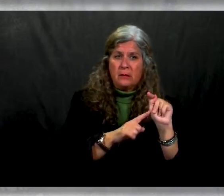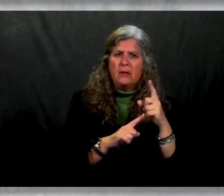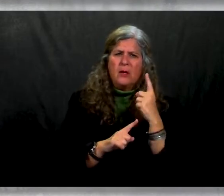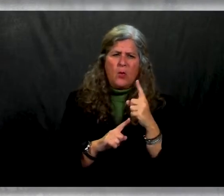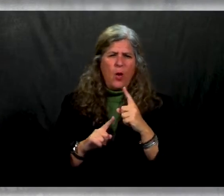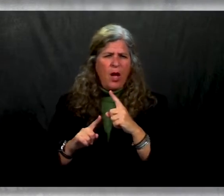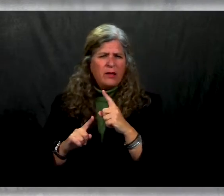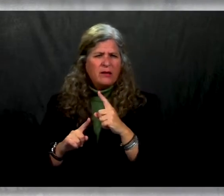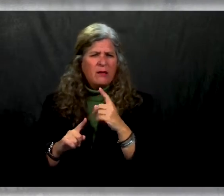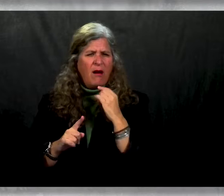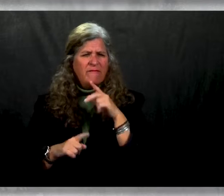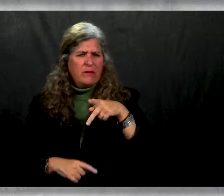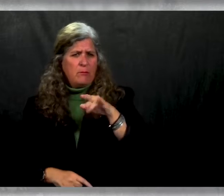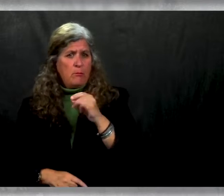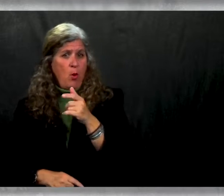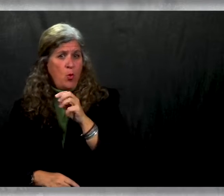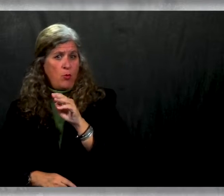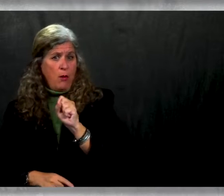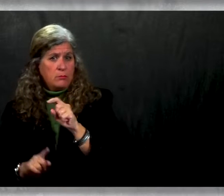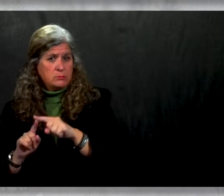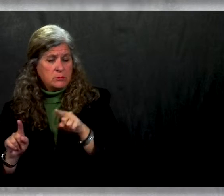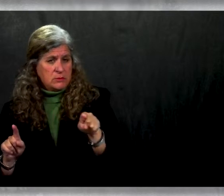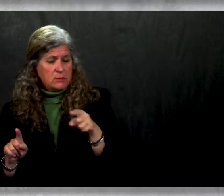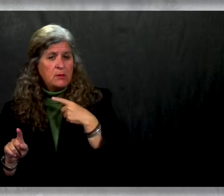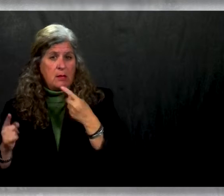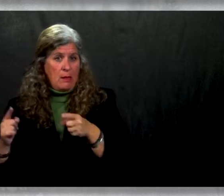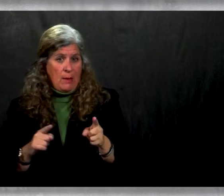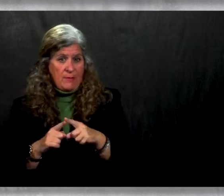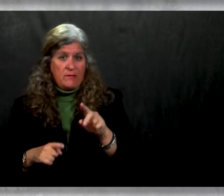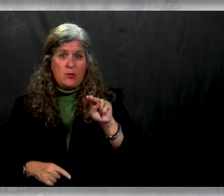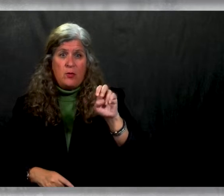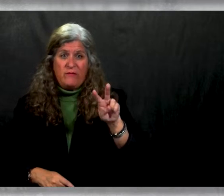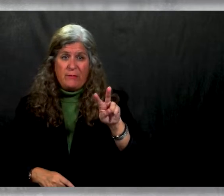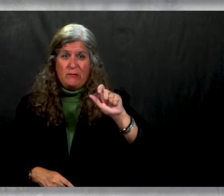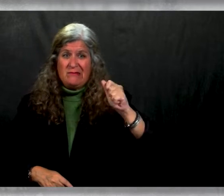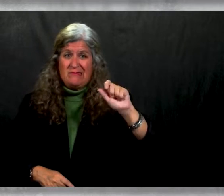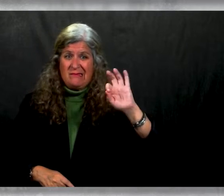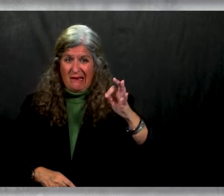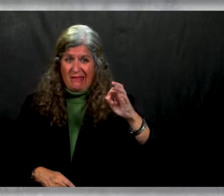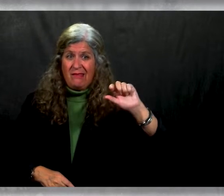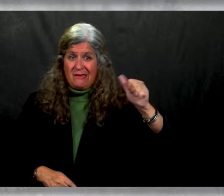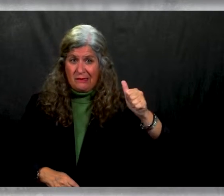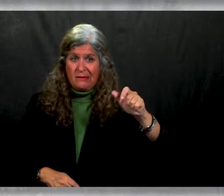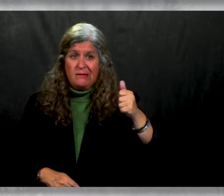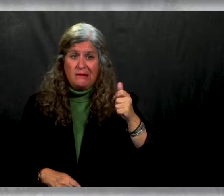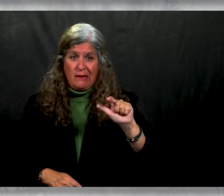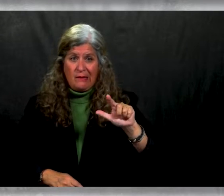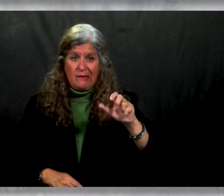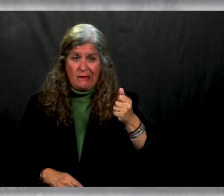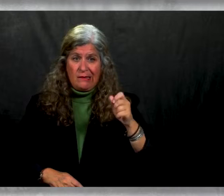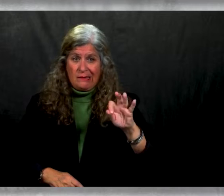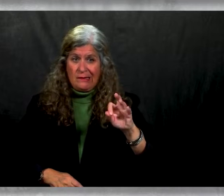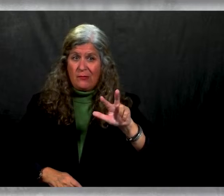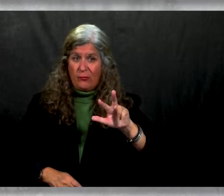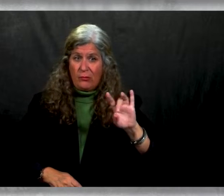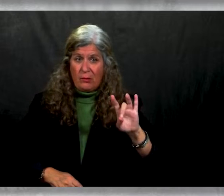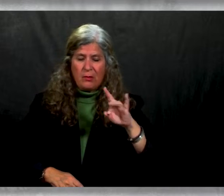and its recently incorporated territories on November 9th through 10th in 1938. Kristallnacht literally means "night of crystal"